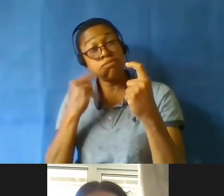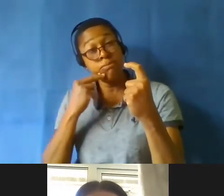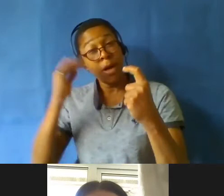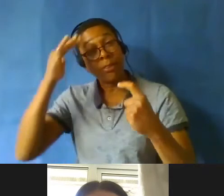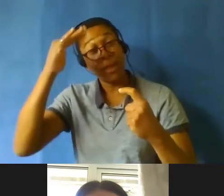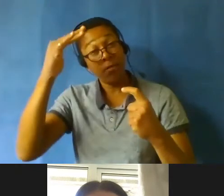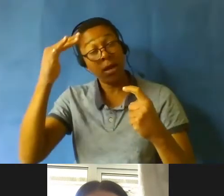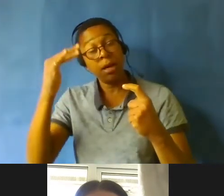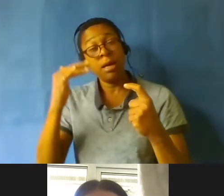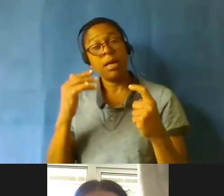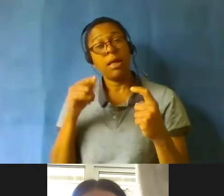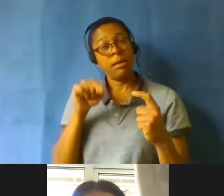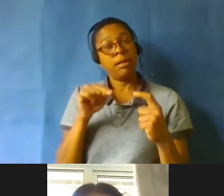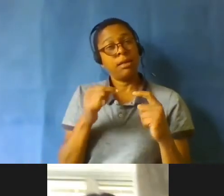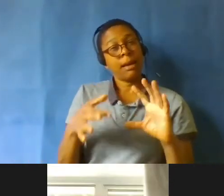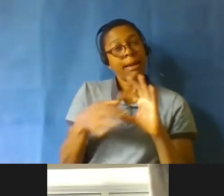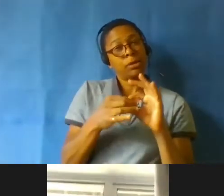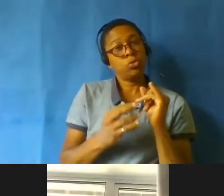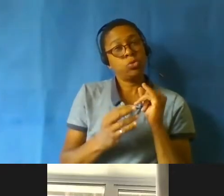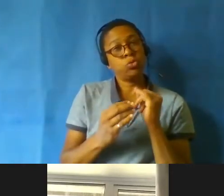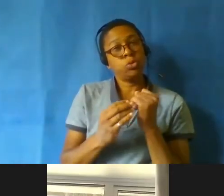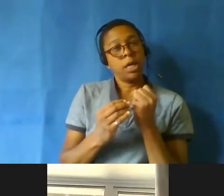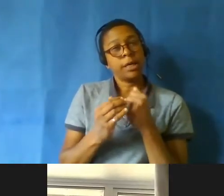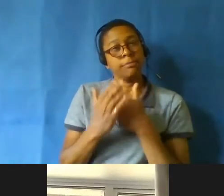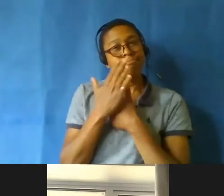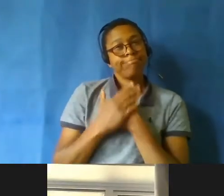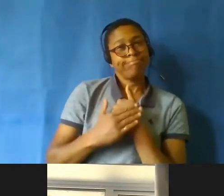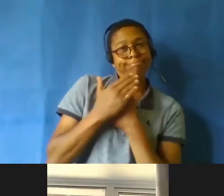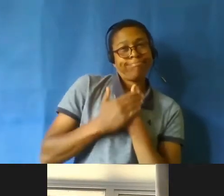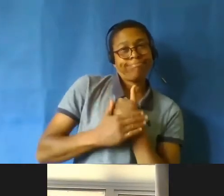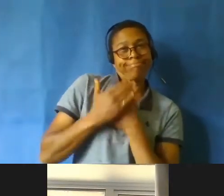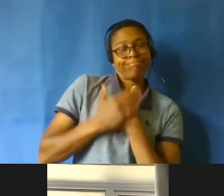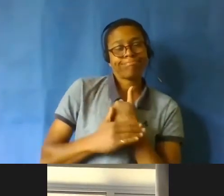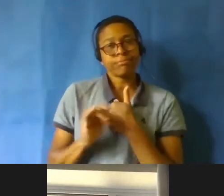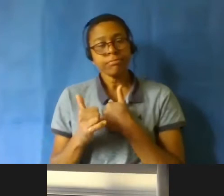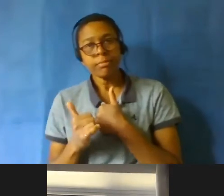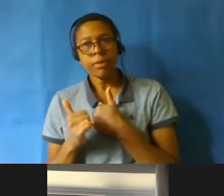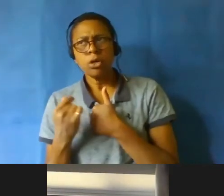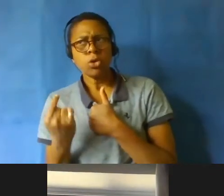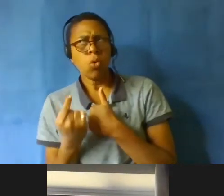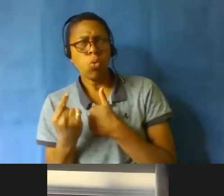miscreant or body and so who has this language of stimming who gets this